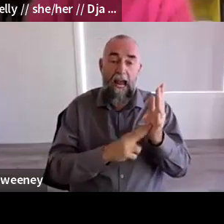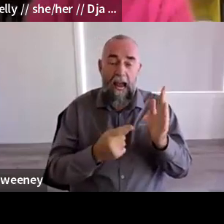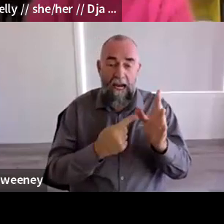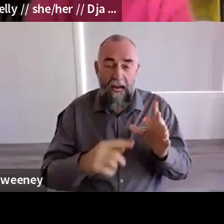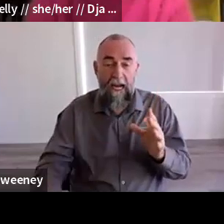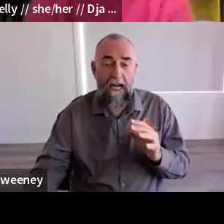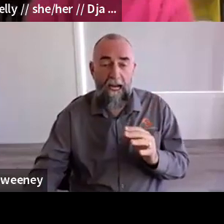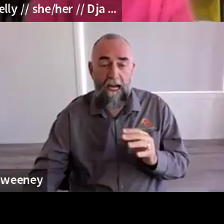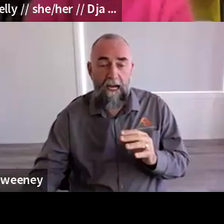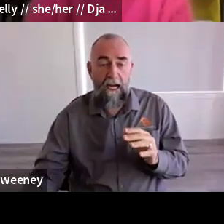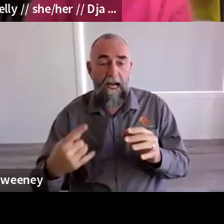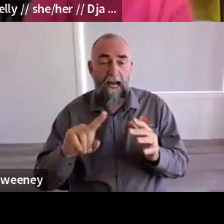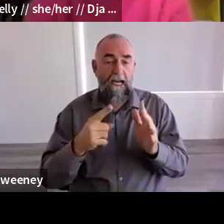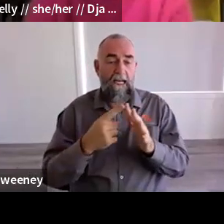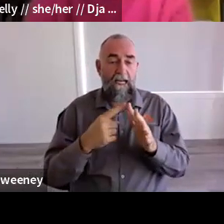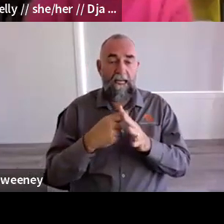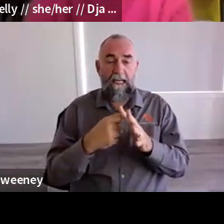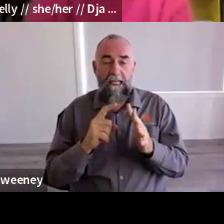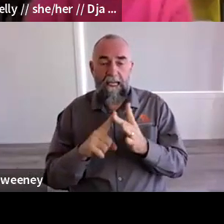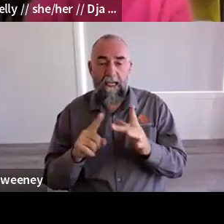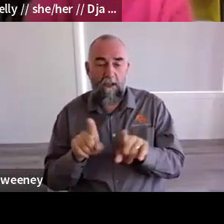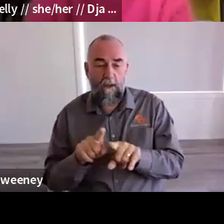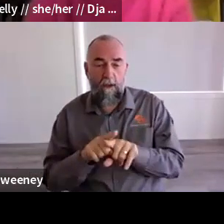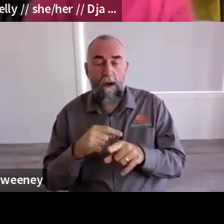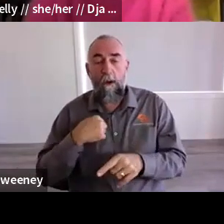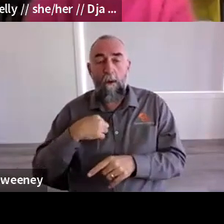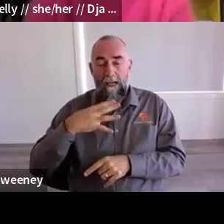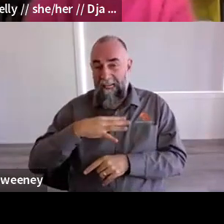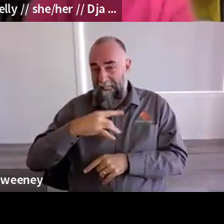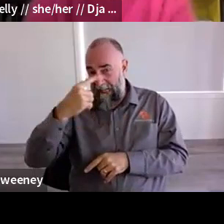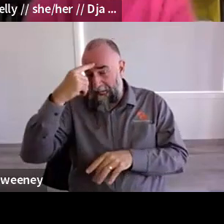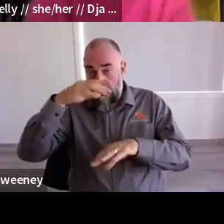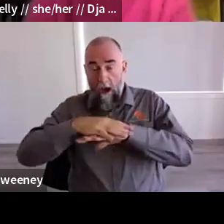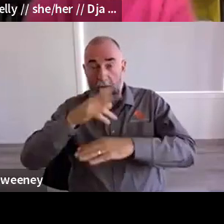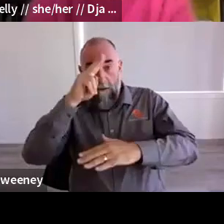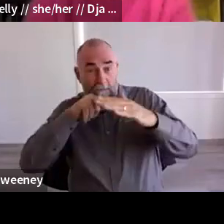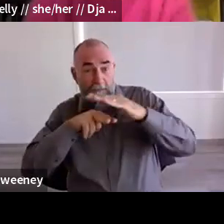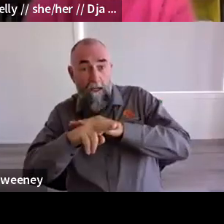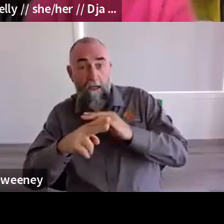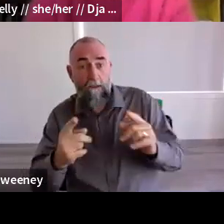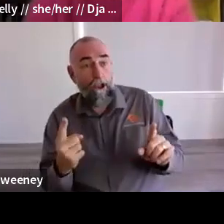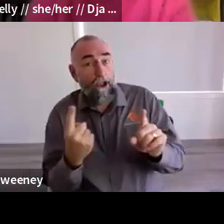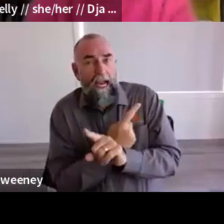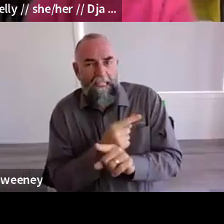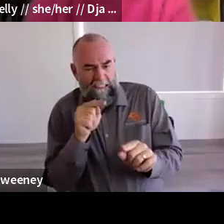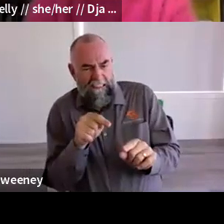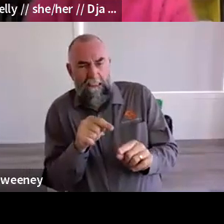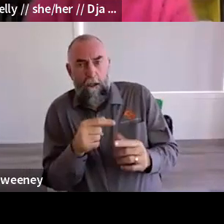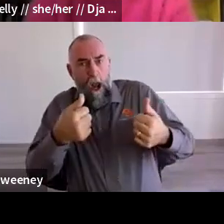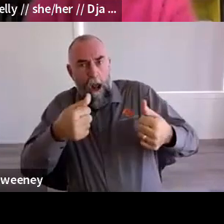listening today, I think, to round out the conversation, both with yourself